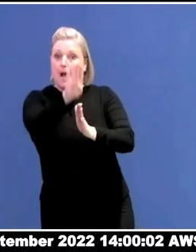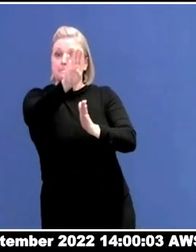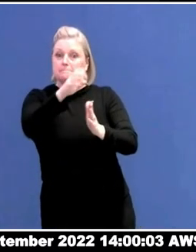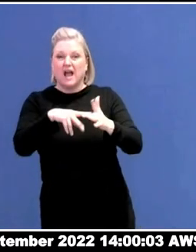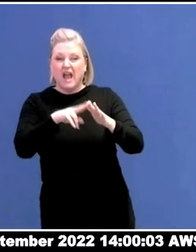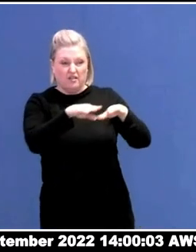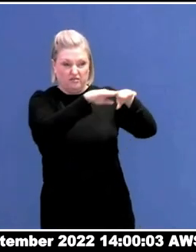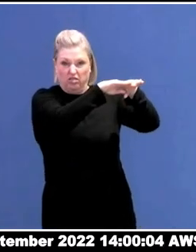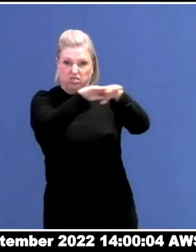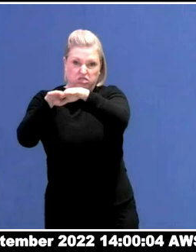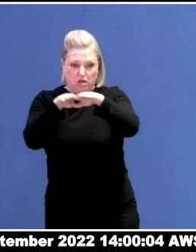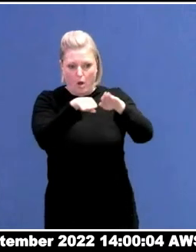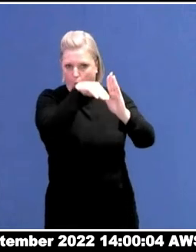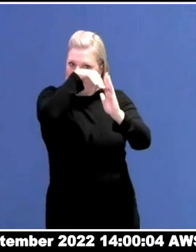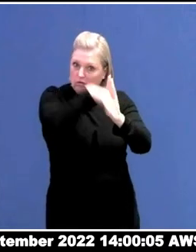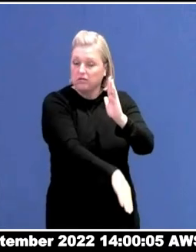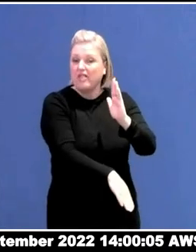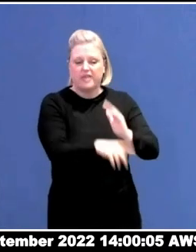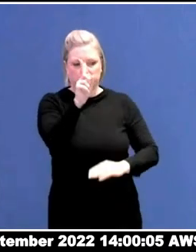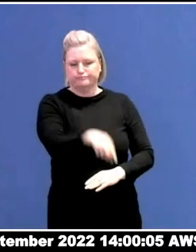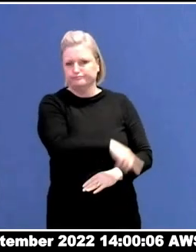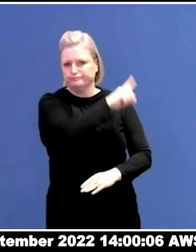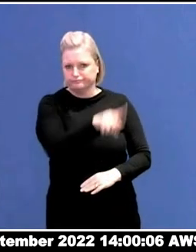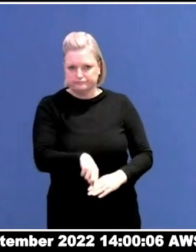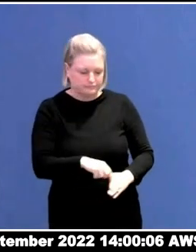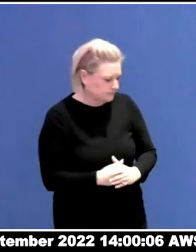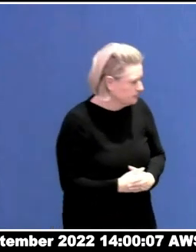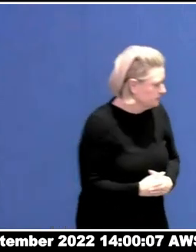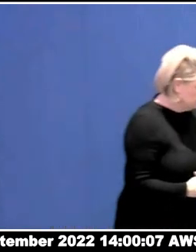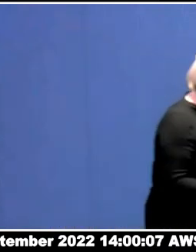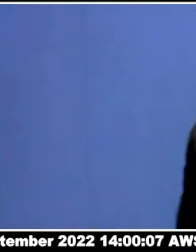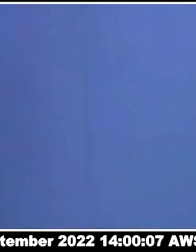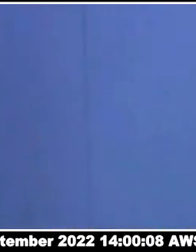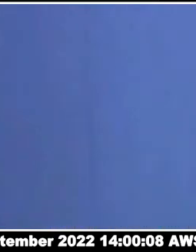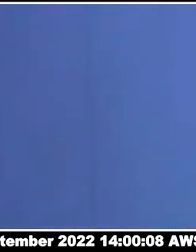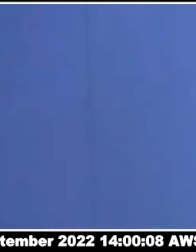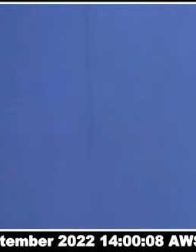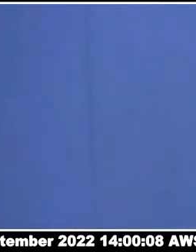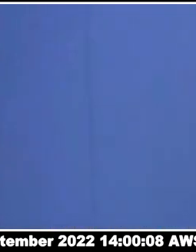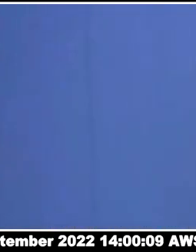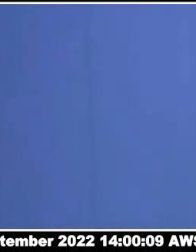So, I've spoken - MR GRIFFIN: Can I just pause there, Mr Newhouse. Chair, I want - I note the time.